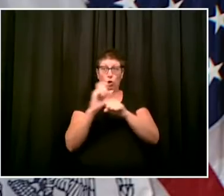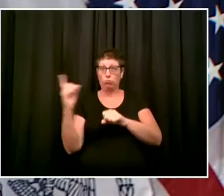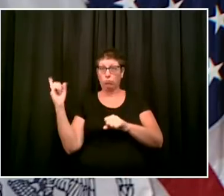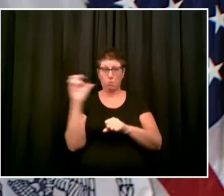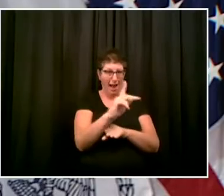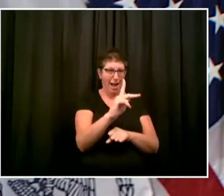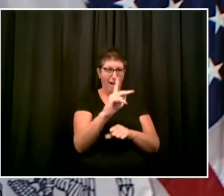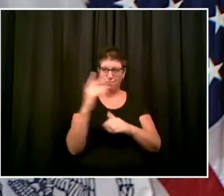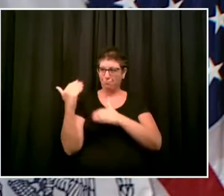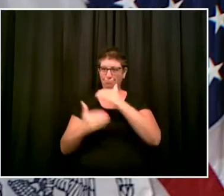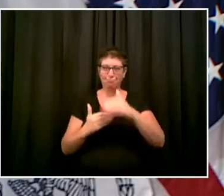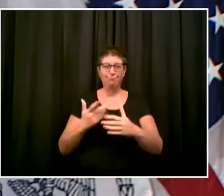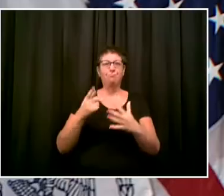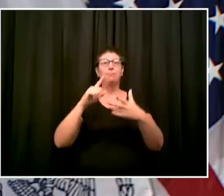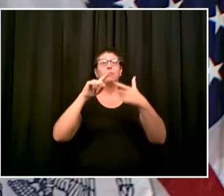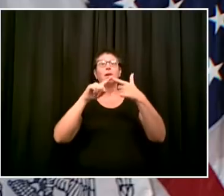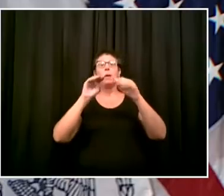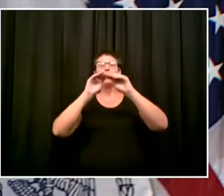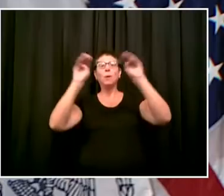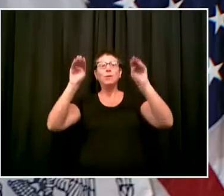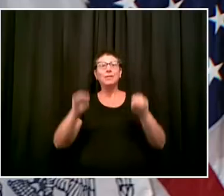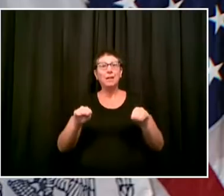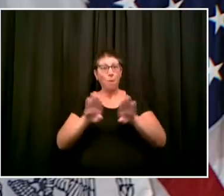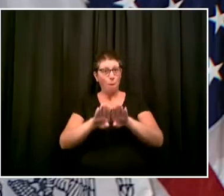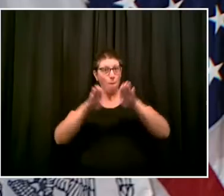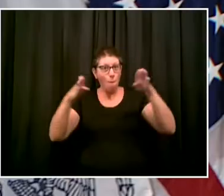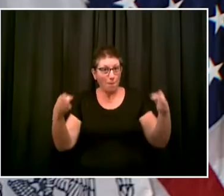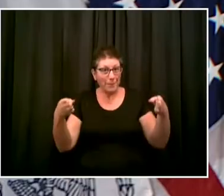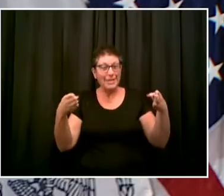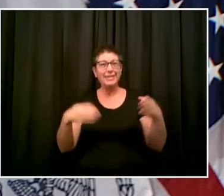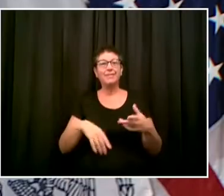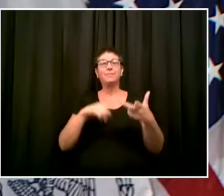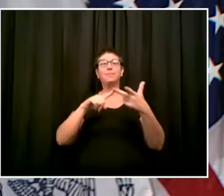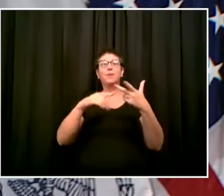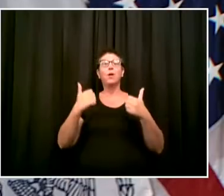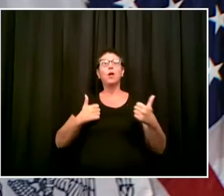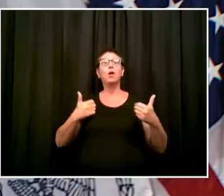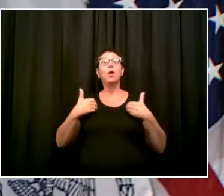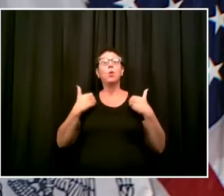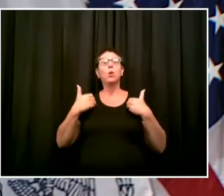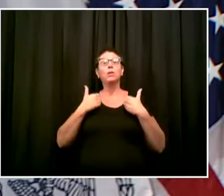BUSINESS BESRIG N BAK CMREO EMPLOYEES, MUSEUMS OPENING UP, SO MANY